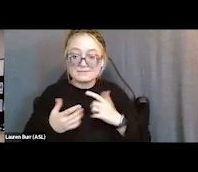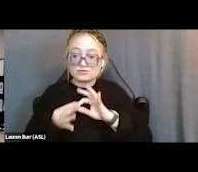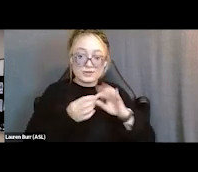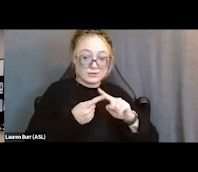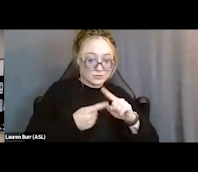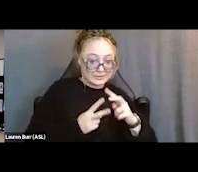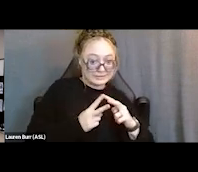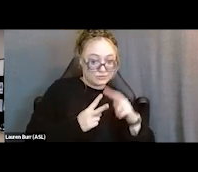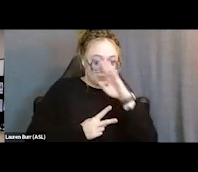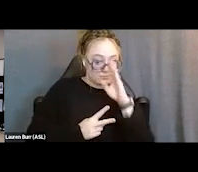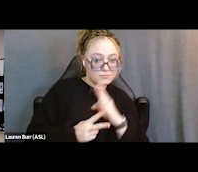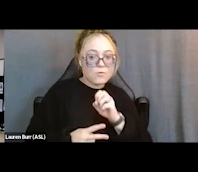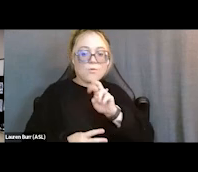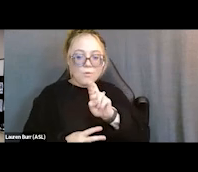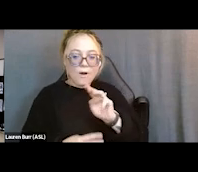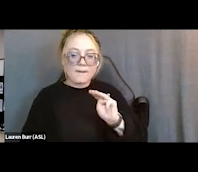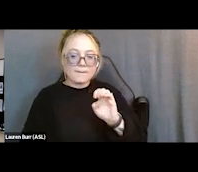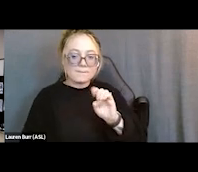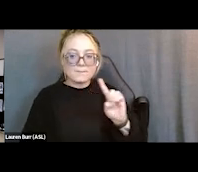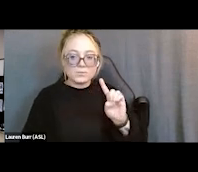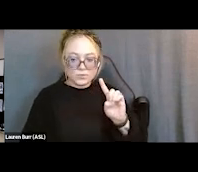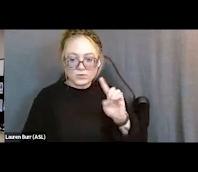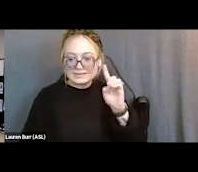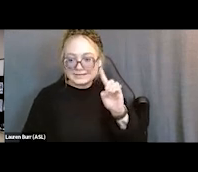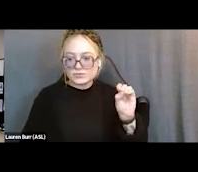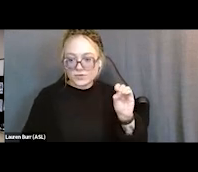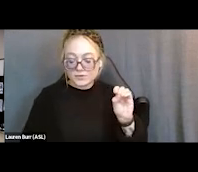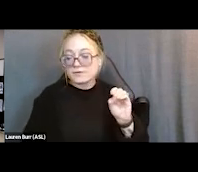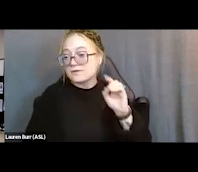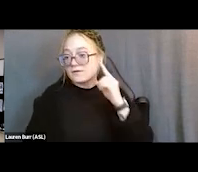disorder with psychosis. So when people have pretty severe bipolar disorder